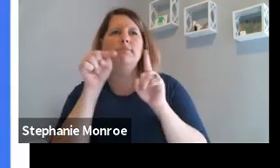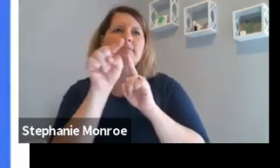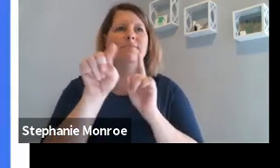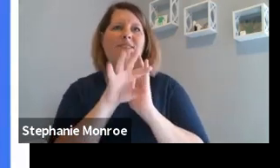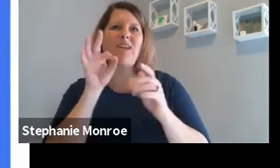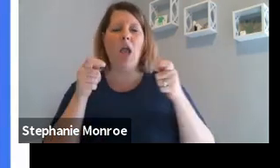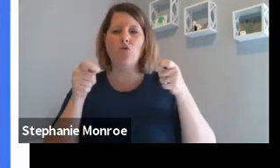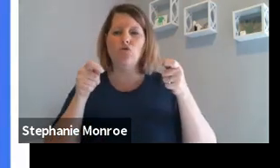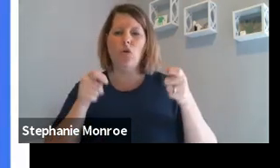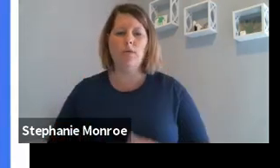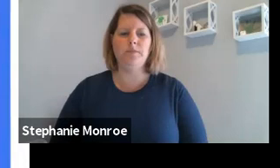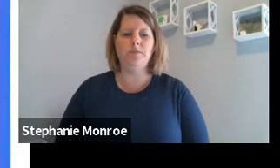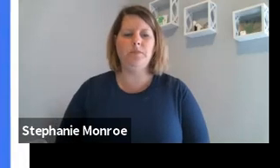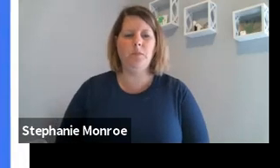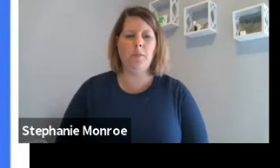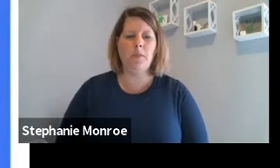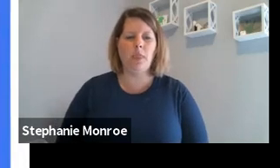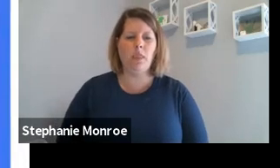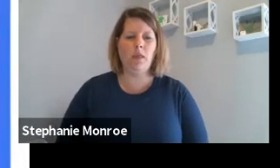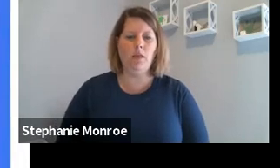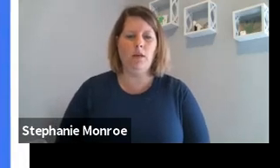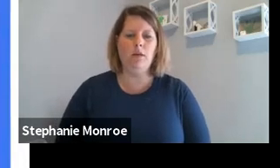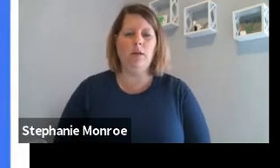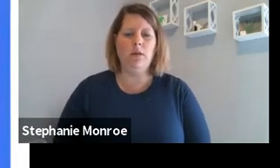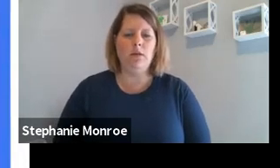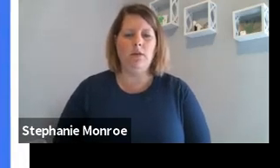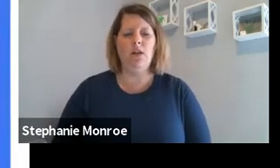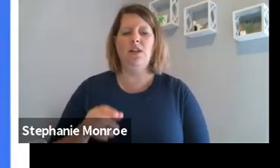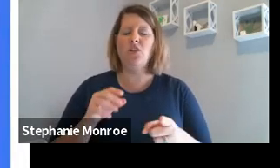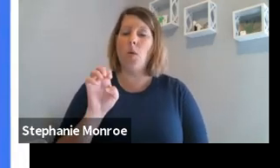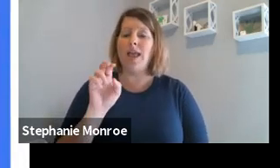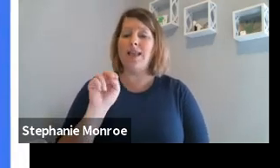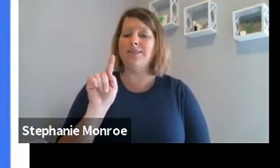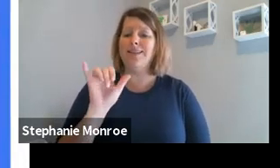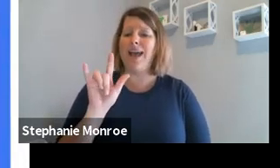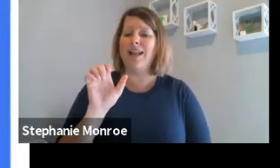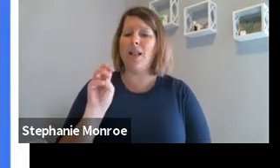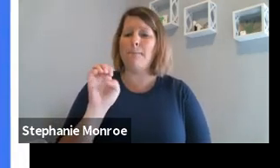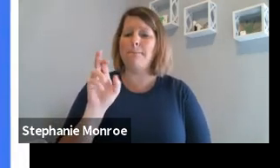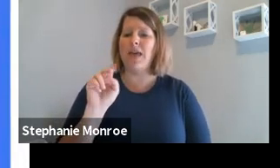So entitlement, it's a key factor when we're speaking of abuse relationship, because basically